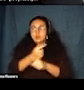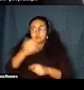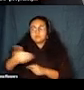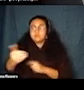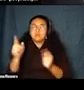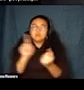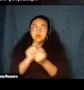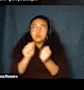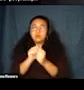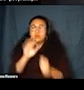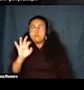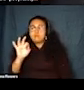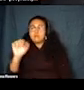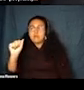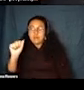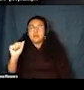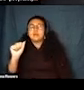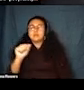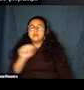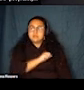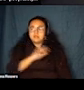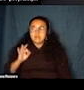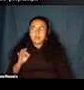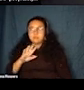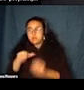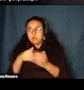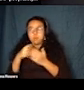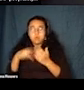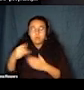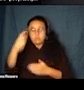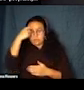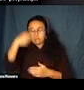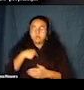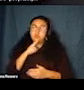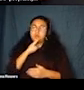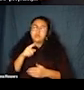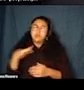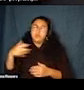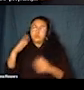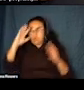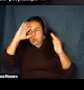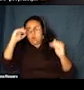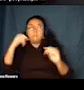programming committee has been truly a beacon of light, laughter, hope.